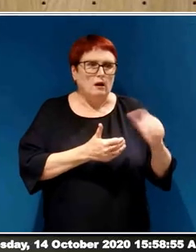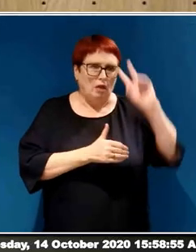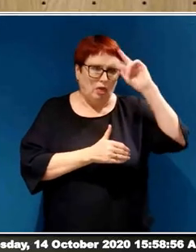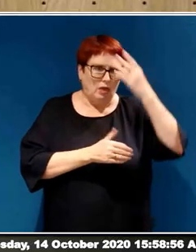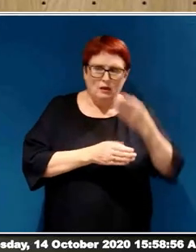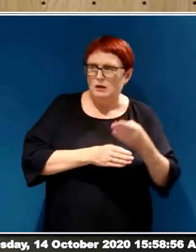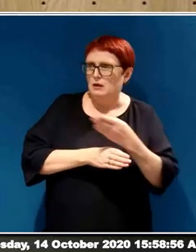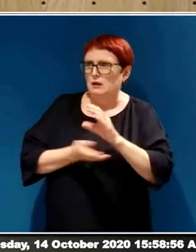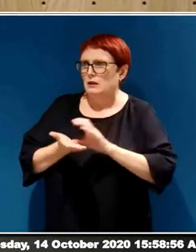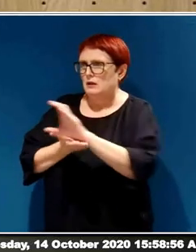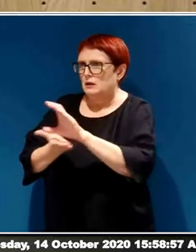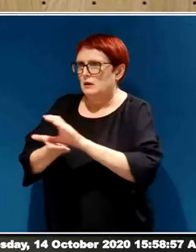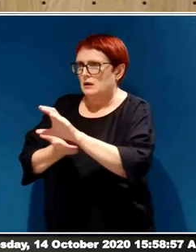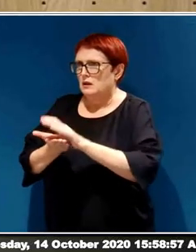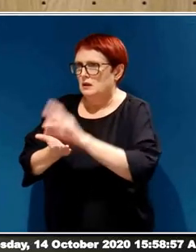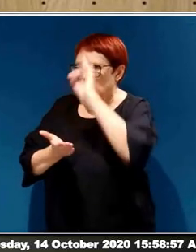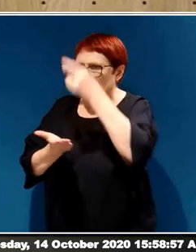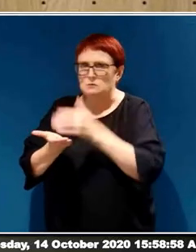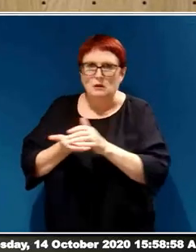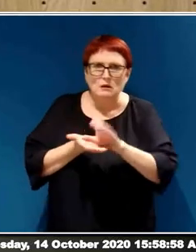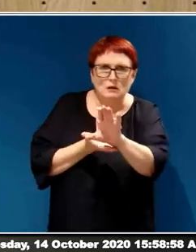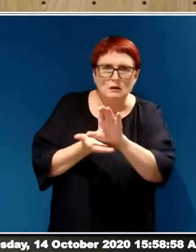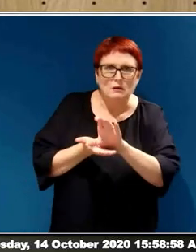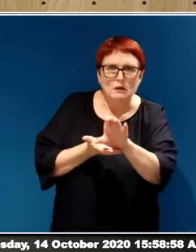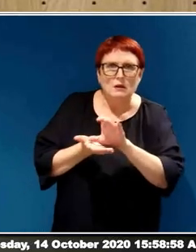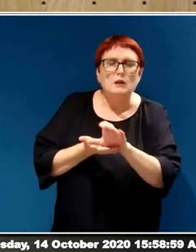finished, attention gets turned to a different problem.